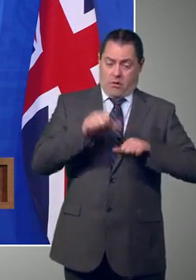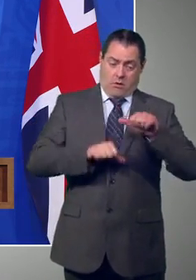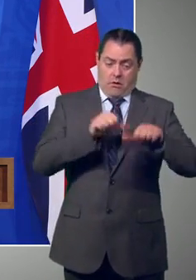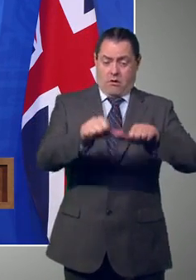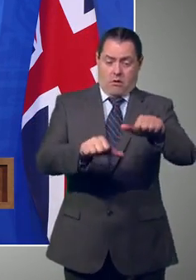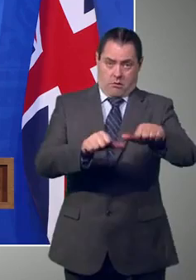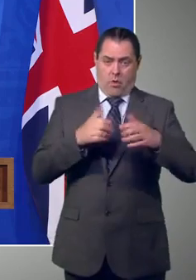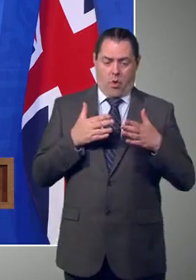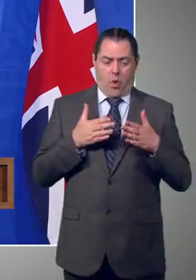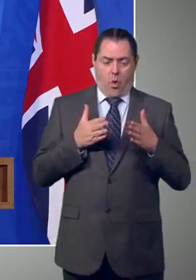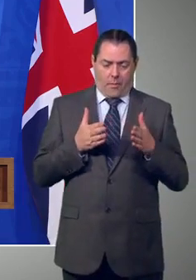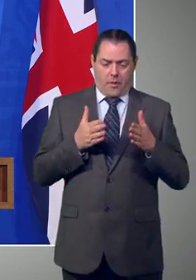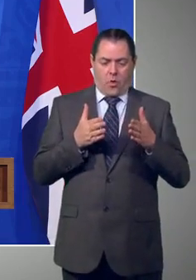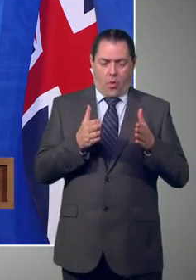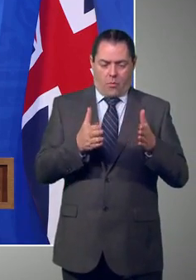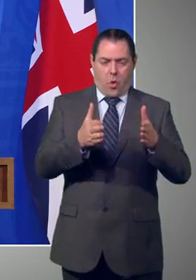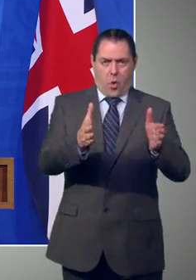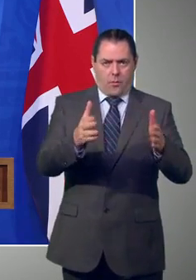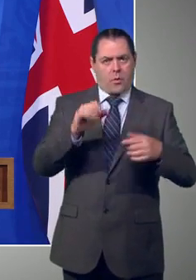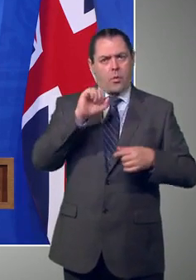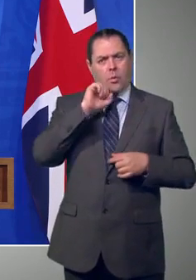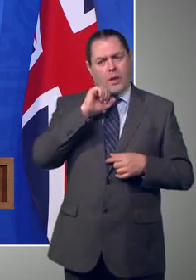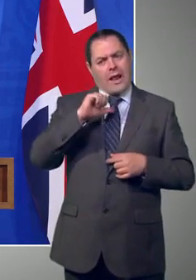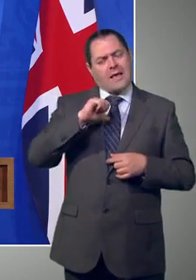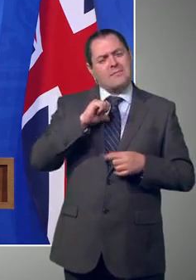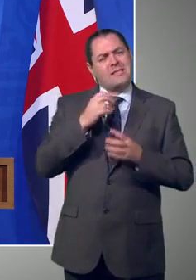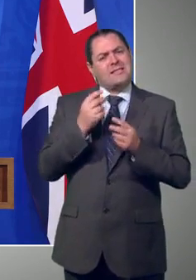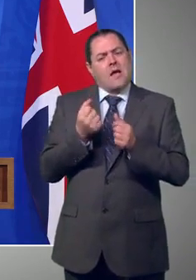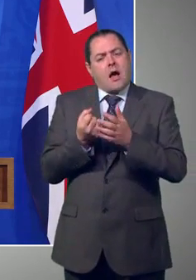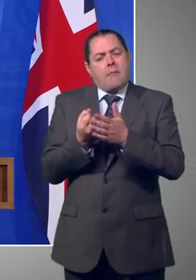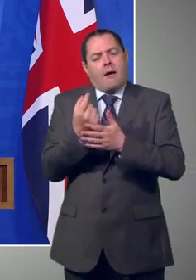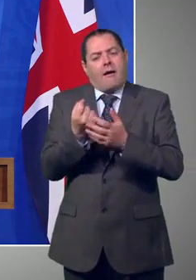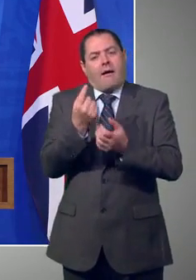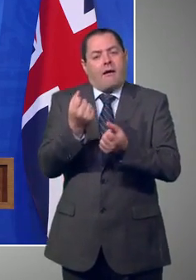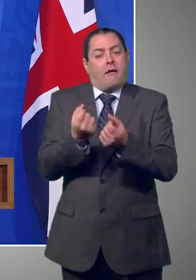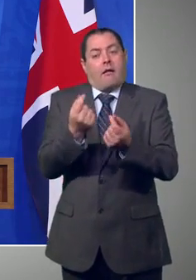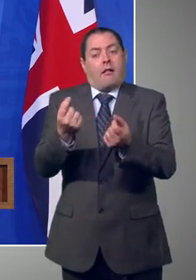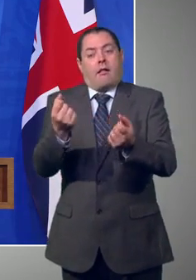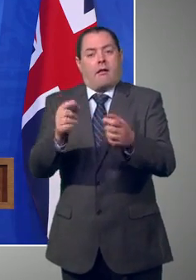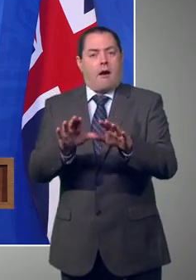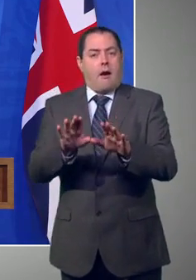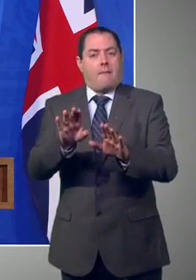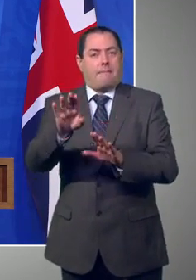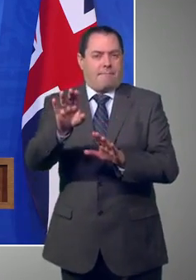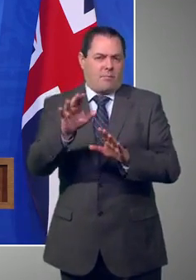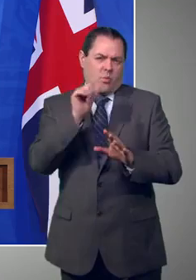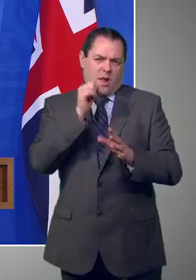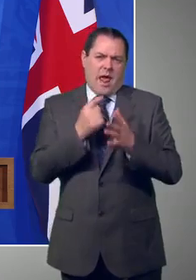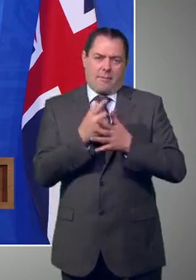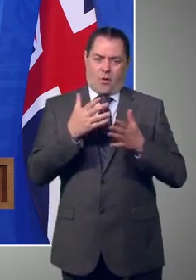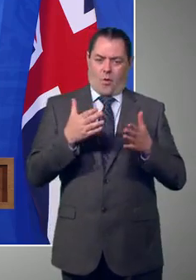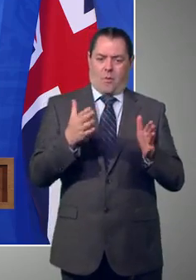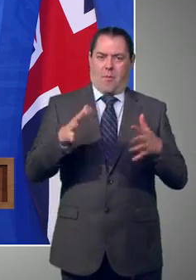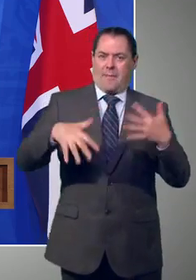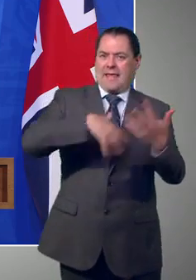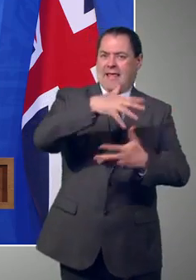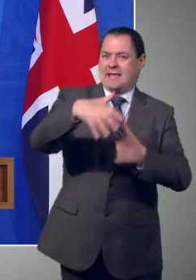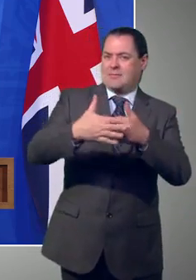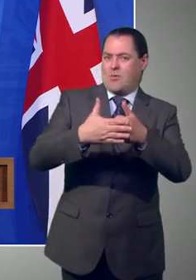remain vigilant The aim of course is to break the link to